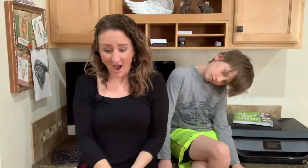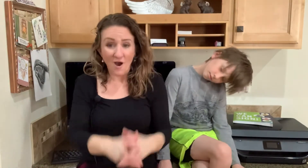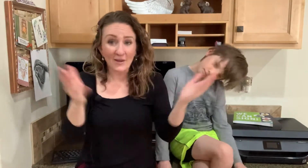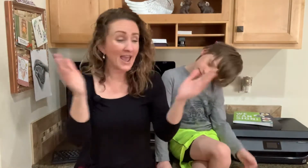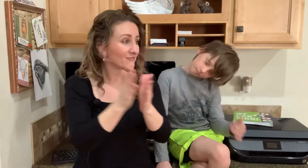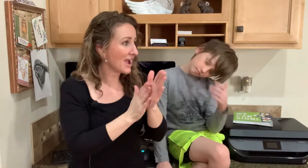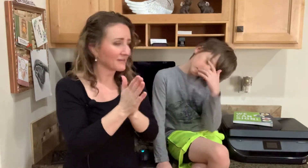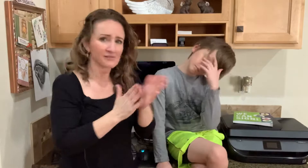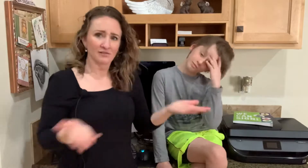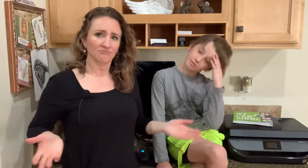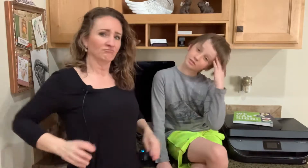Okay, Rex.